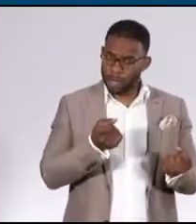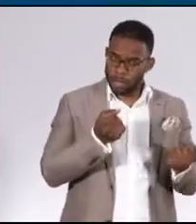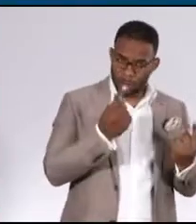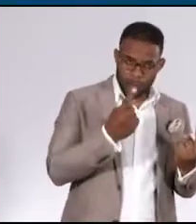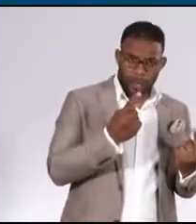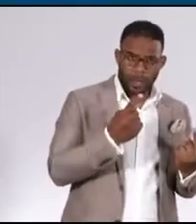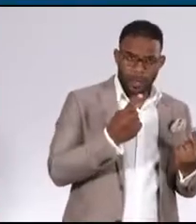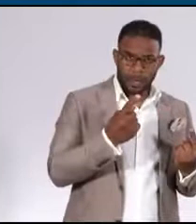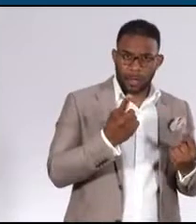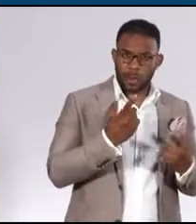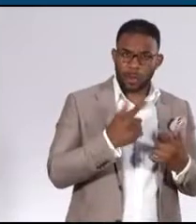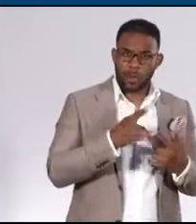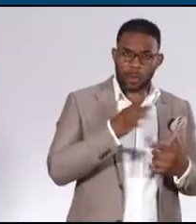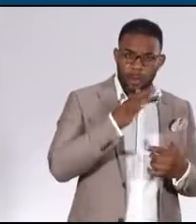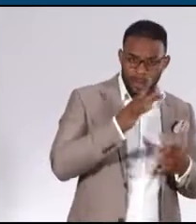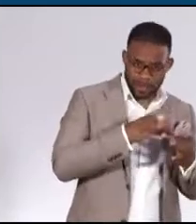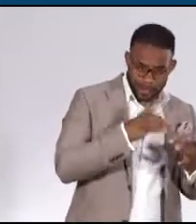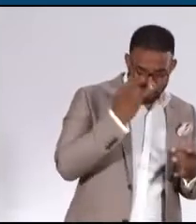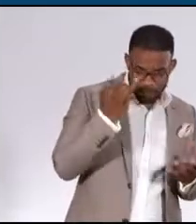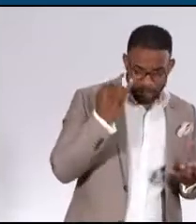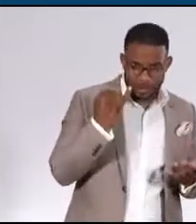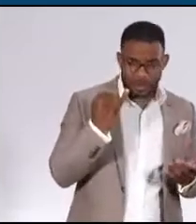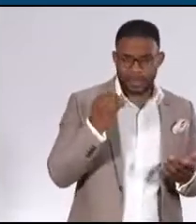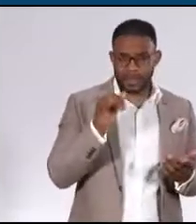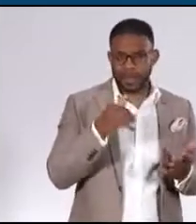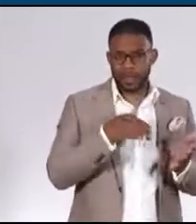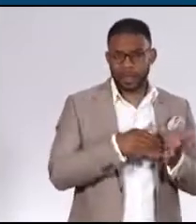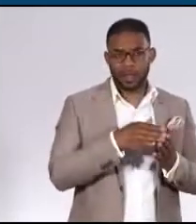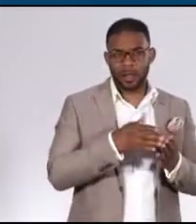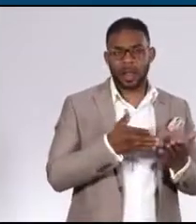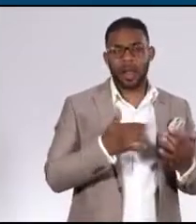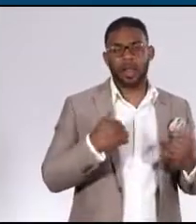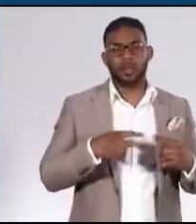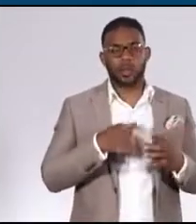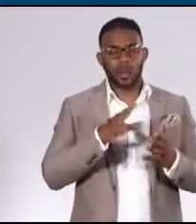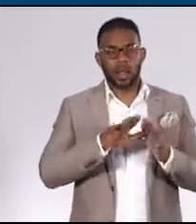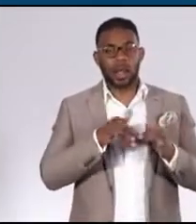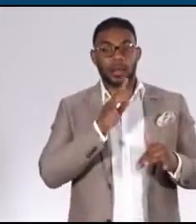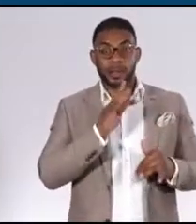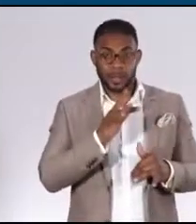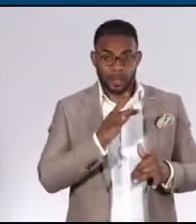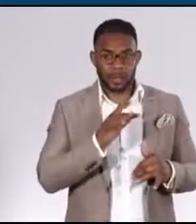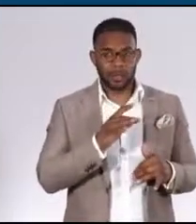uh understand what your mother saying, for instance, that also allows us to learn how to speak to understand to produce language,